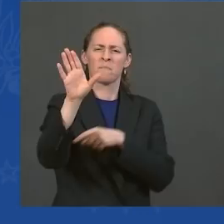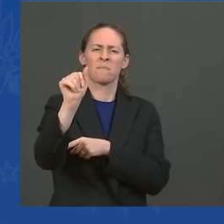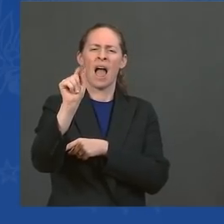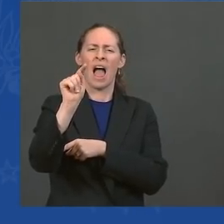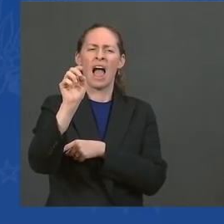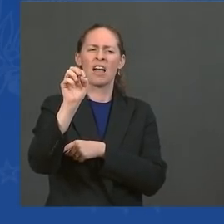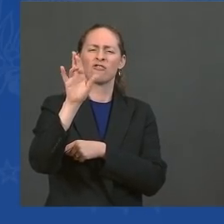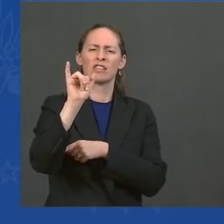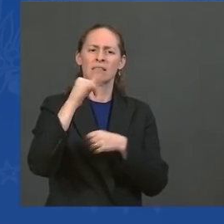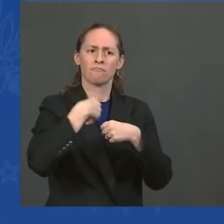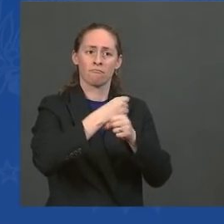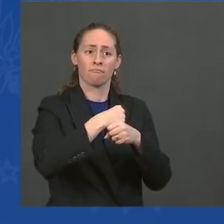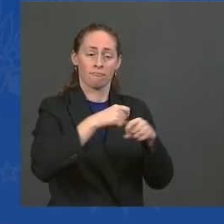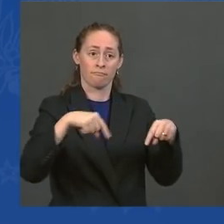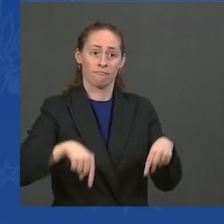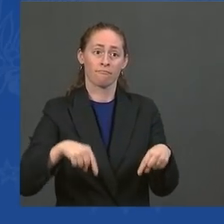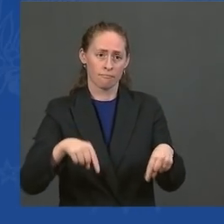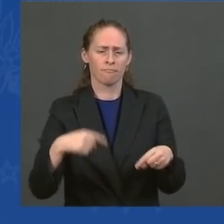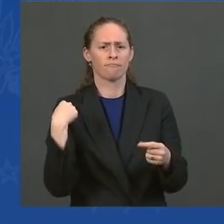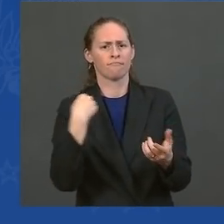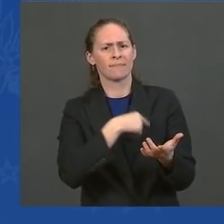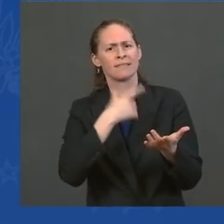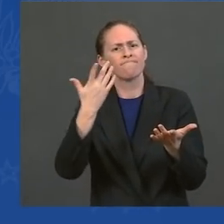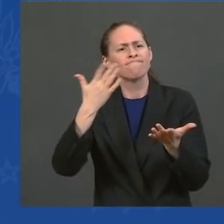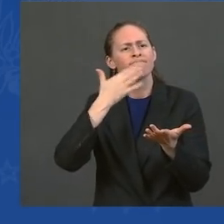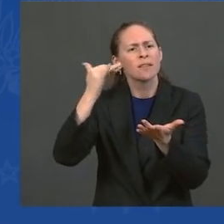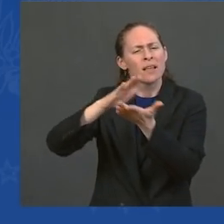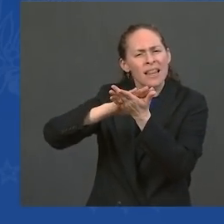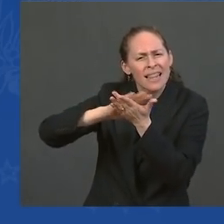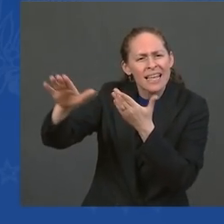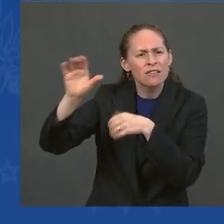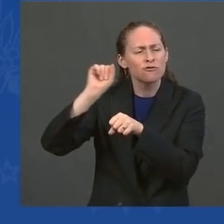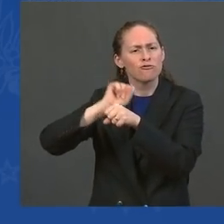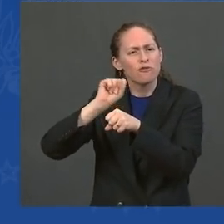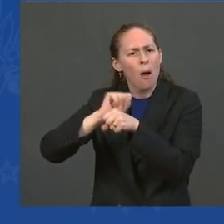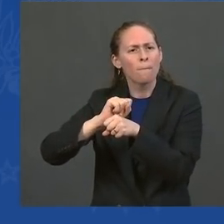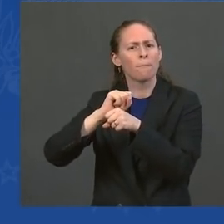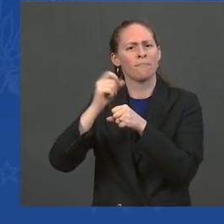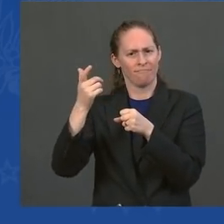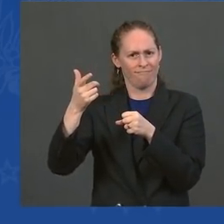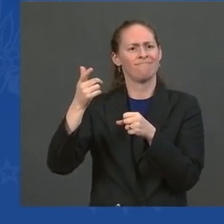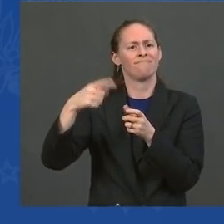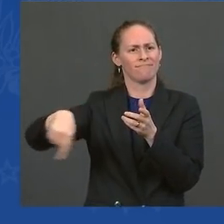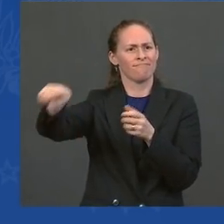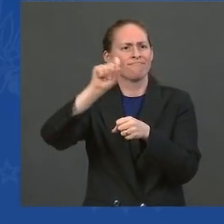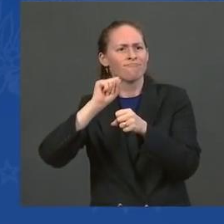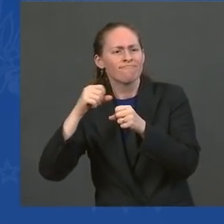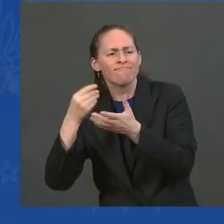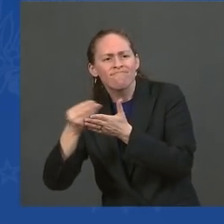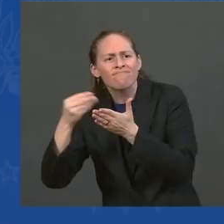to buy clean, union-made vehicles, like the ones championed by Debbie and Dan